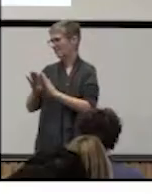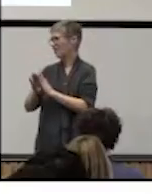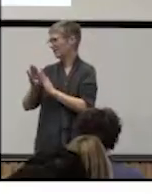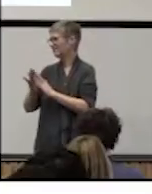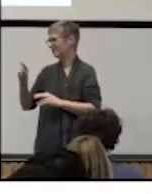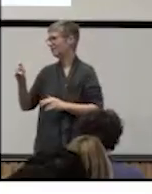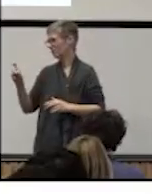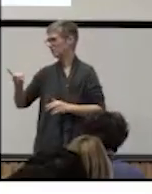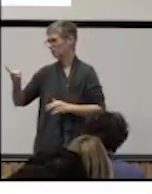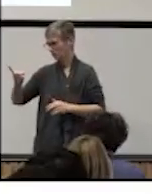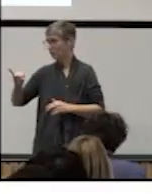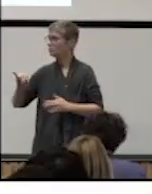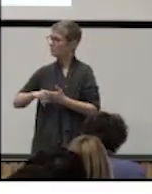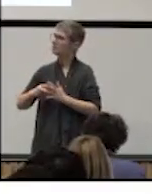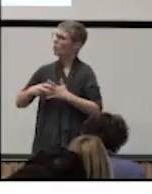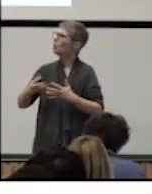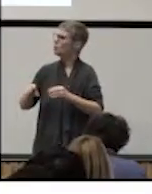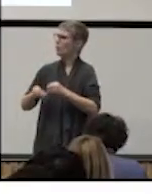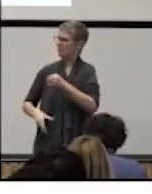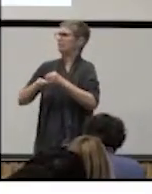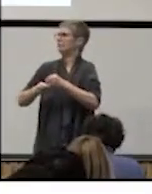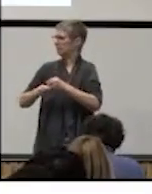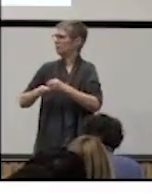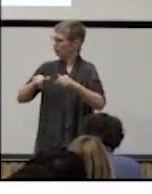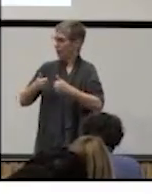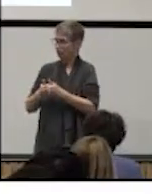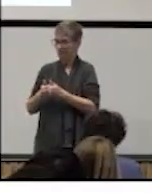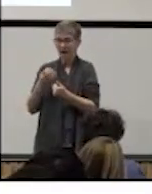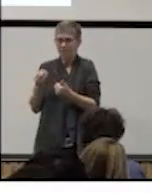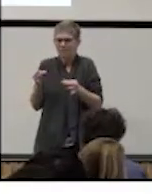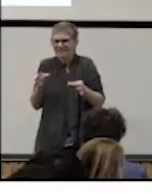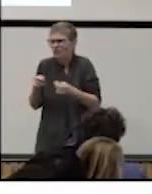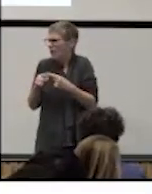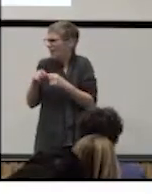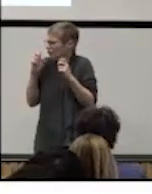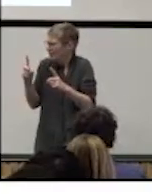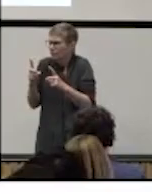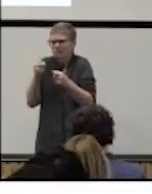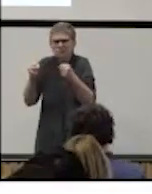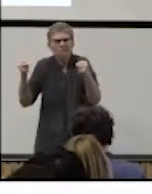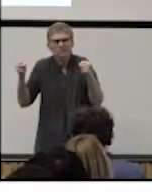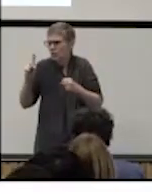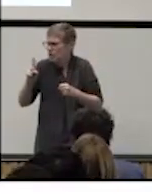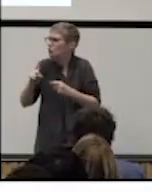And there's also decisions about educational enrollment, so a lot.